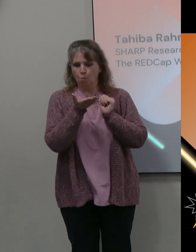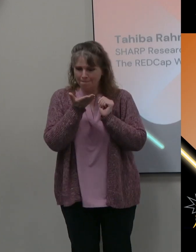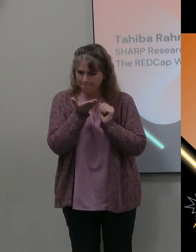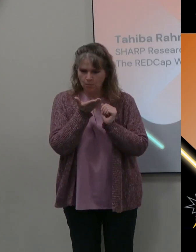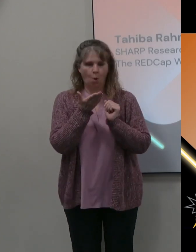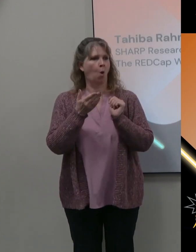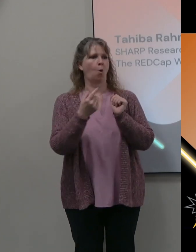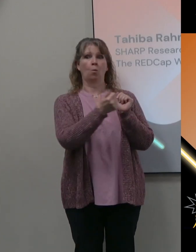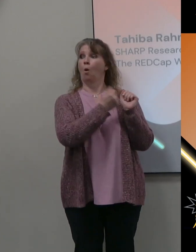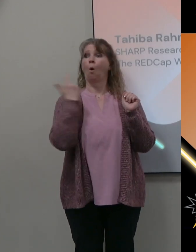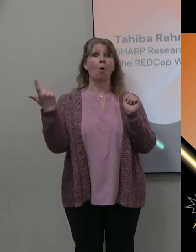Wow.